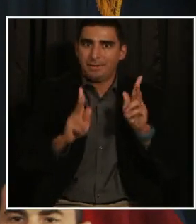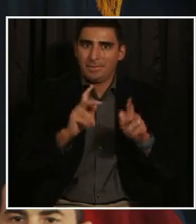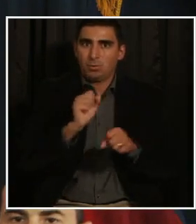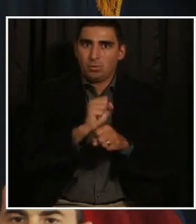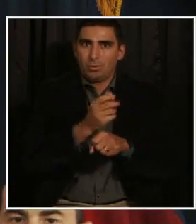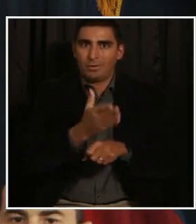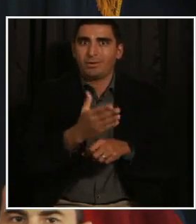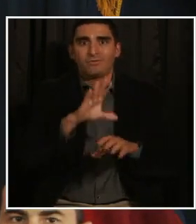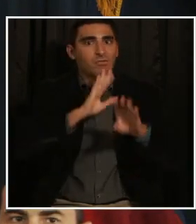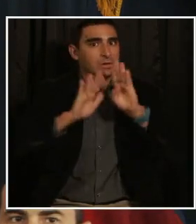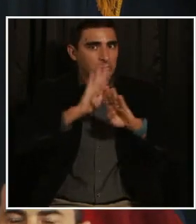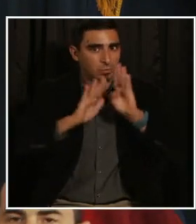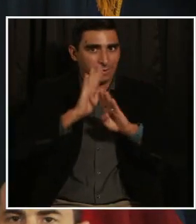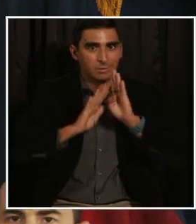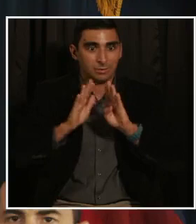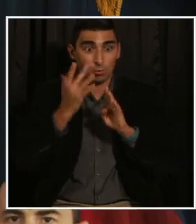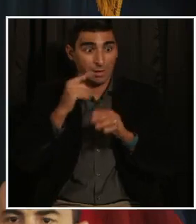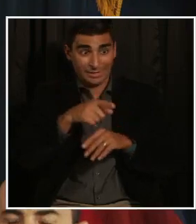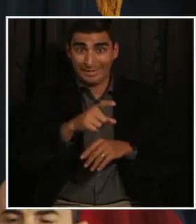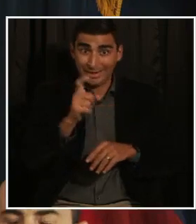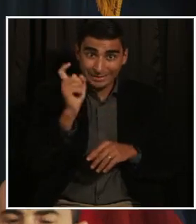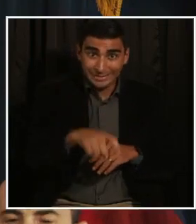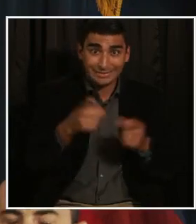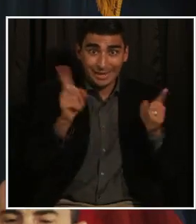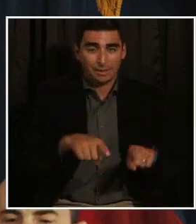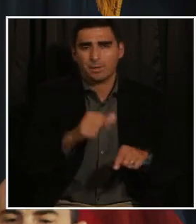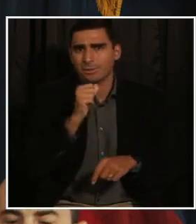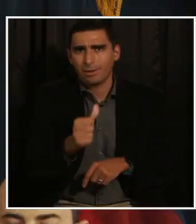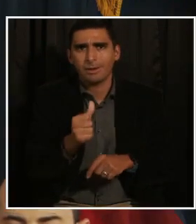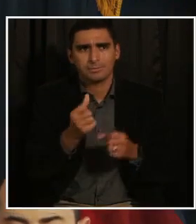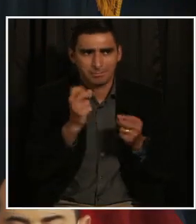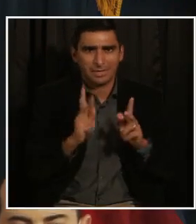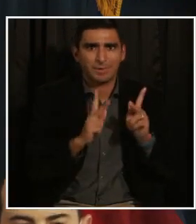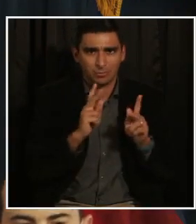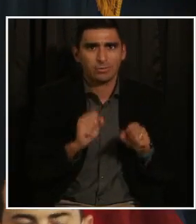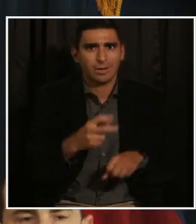because the people people could be vaccinated and they're not and so it's one thing to deal with